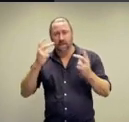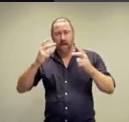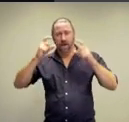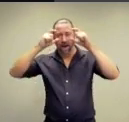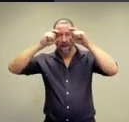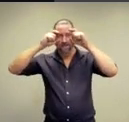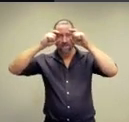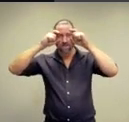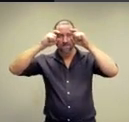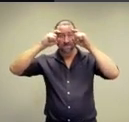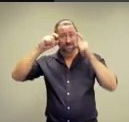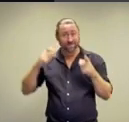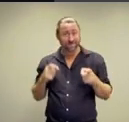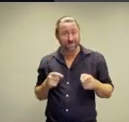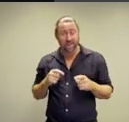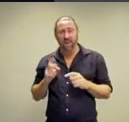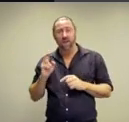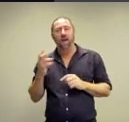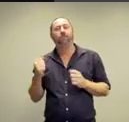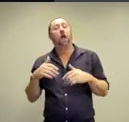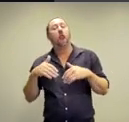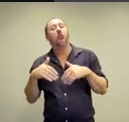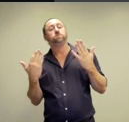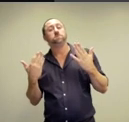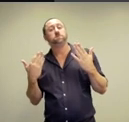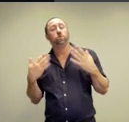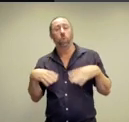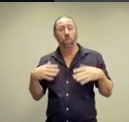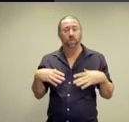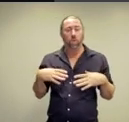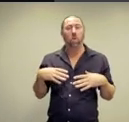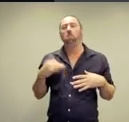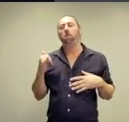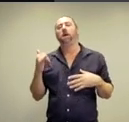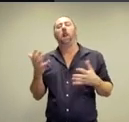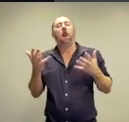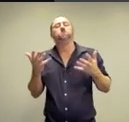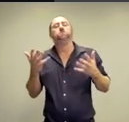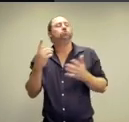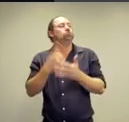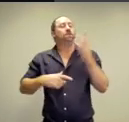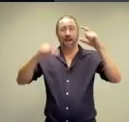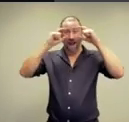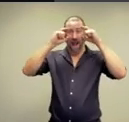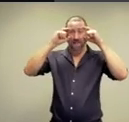dark glasses as well and often if they were wearing kind of a lighter version of the uniform, it might just be the